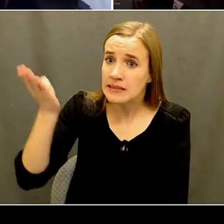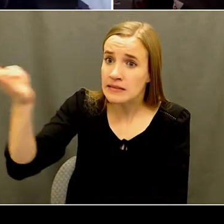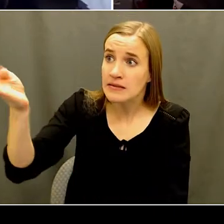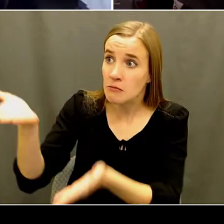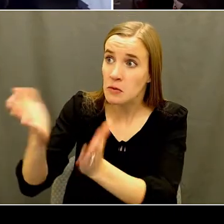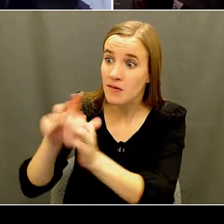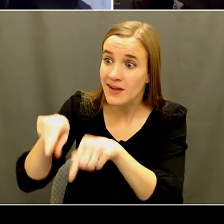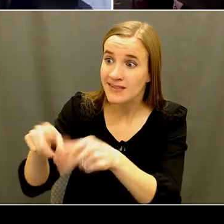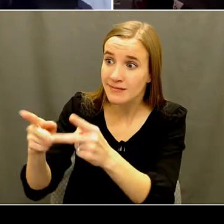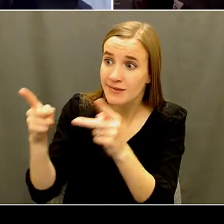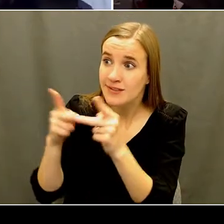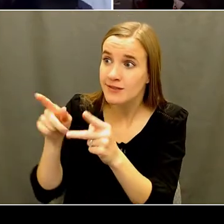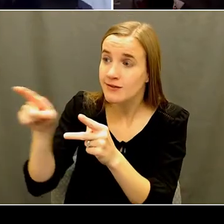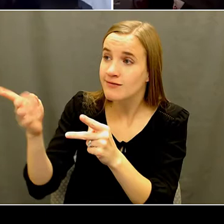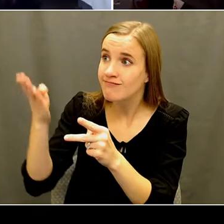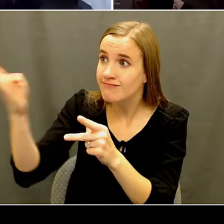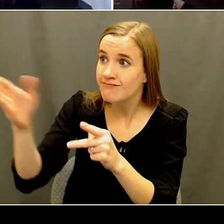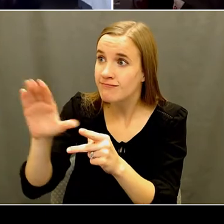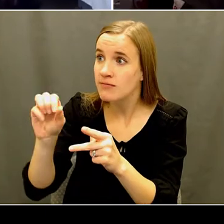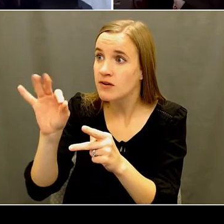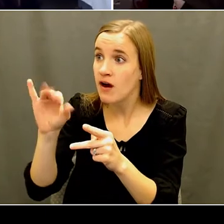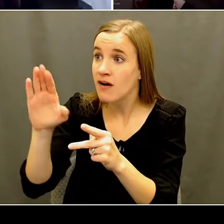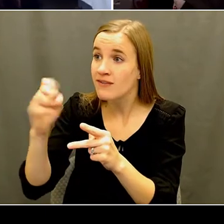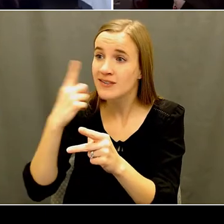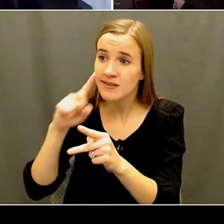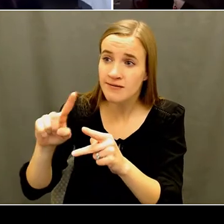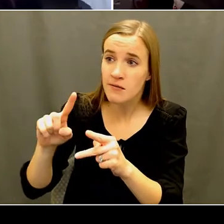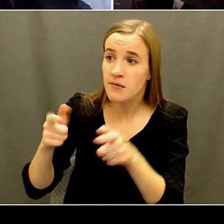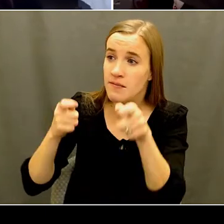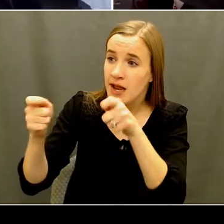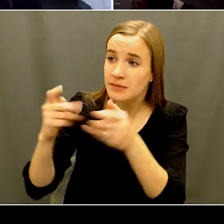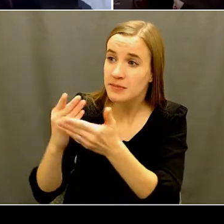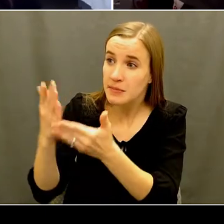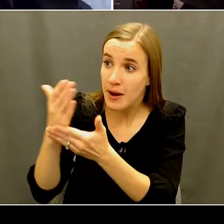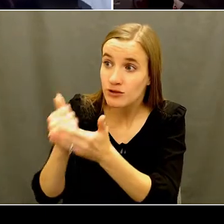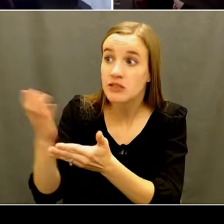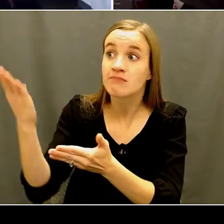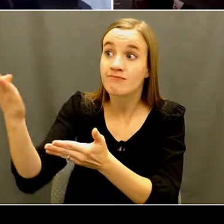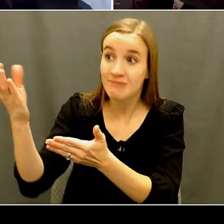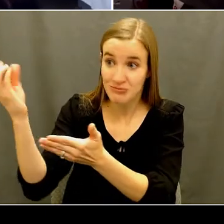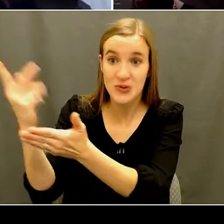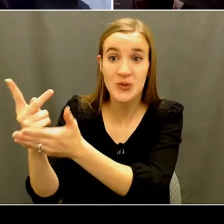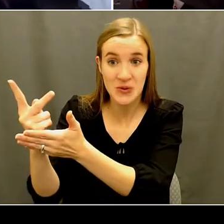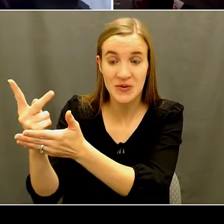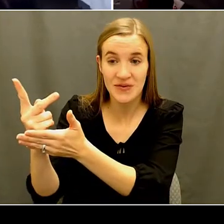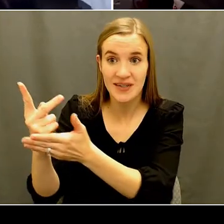And, you know, I think for me, there, there are a couple of keys to to my